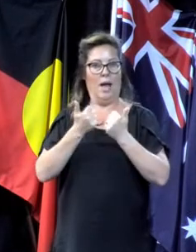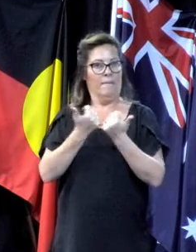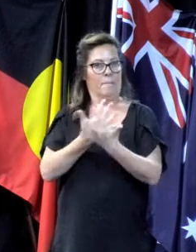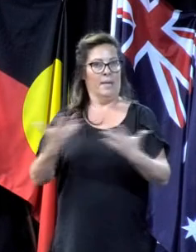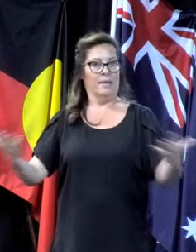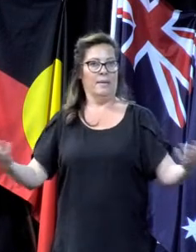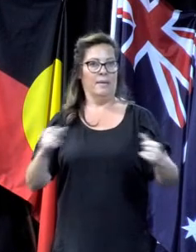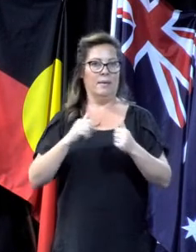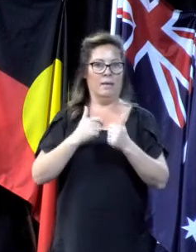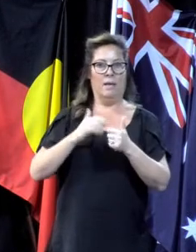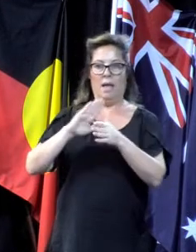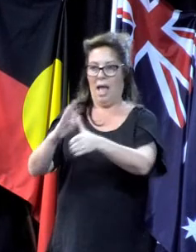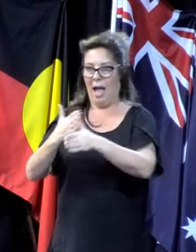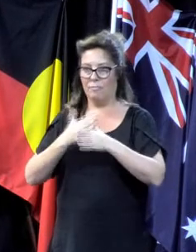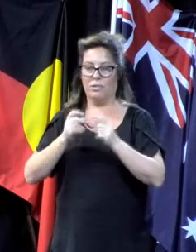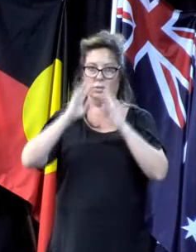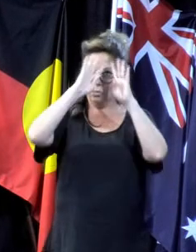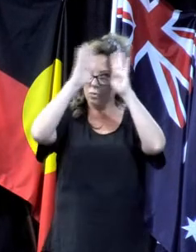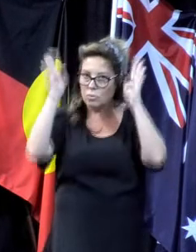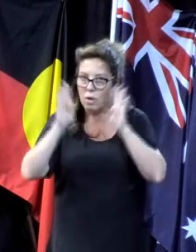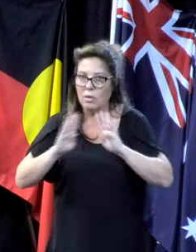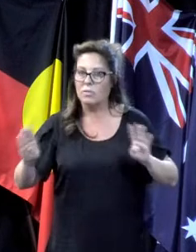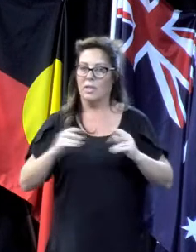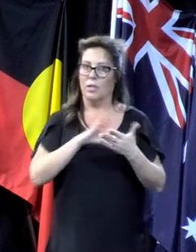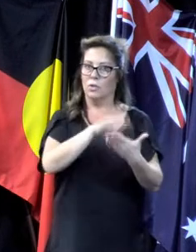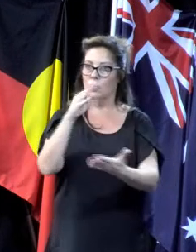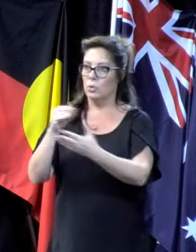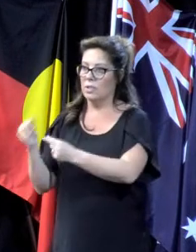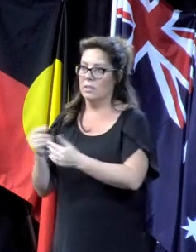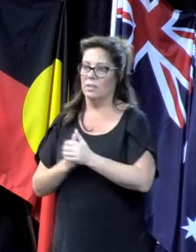using the Stars and Clontarf foundation as Loren discussed before